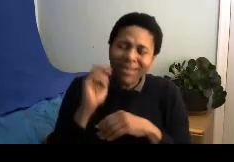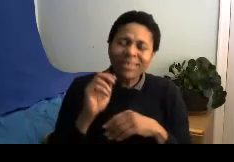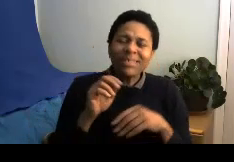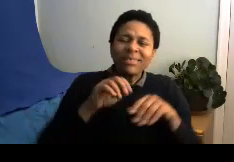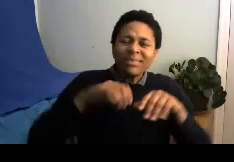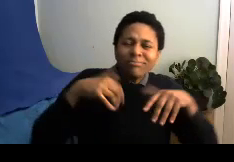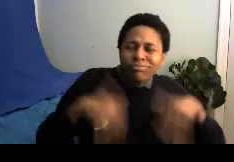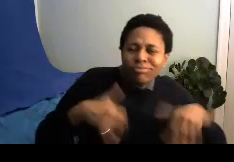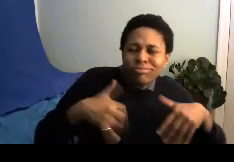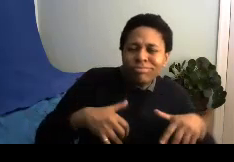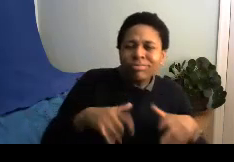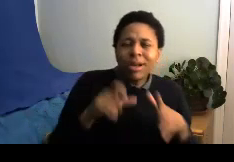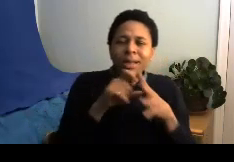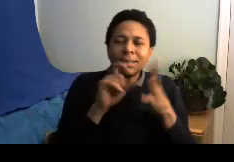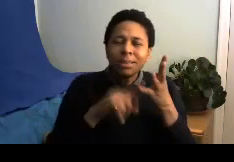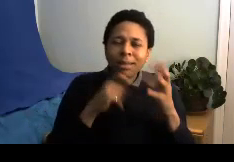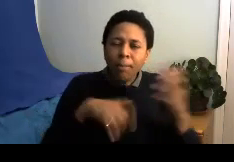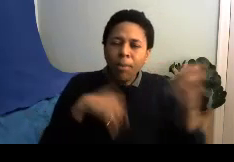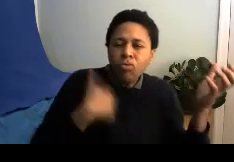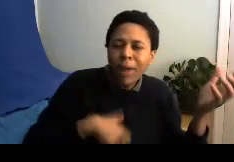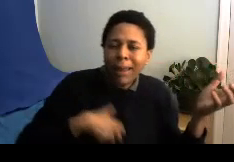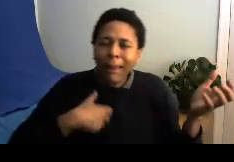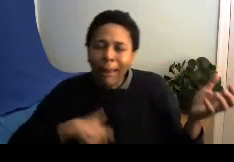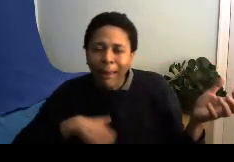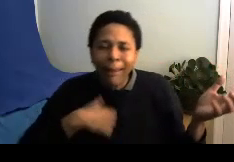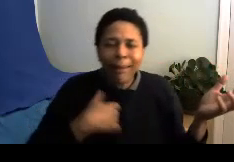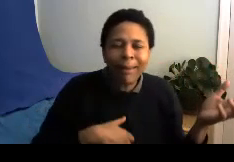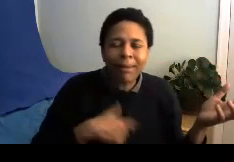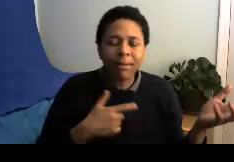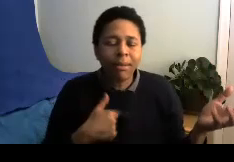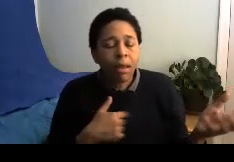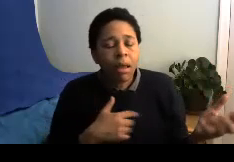reggae, roots, reggae, like all of that lovers rock, all of that